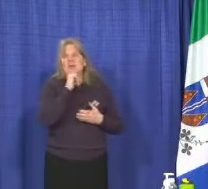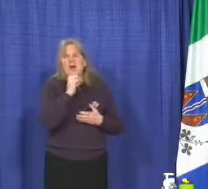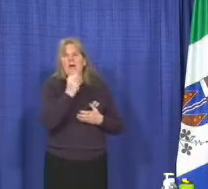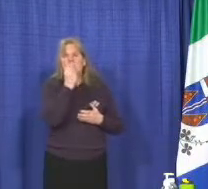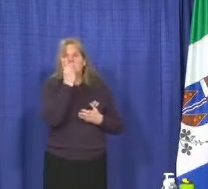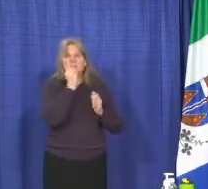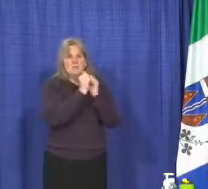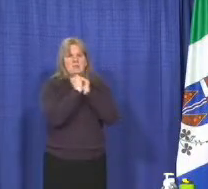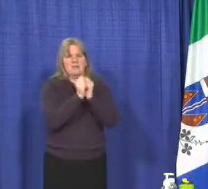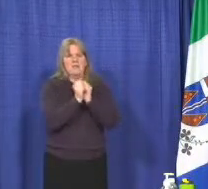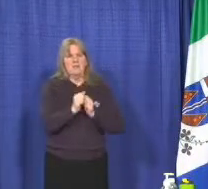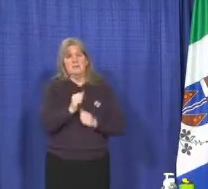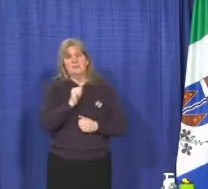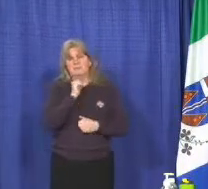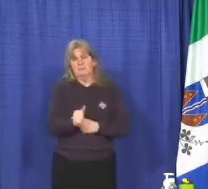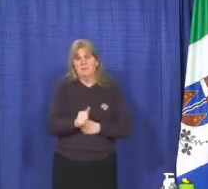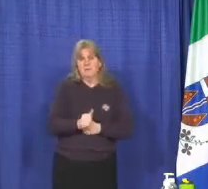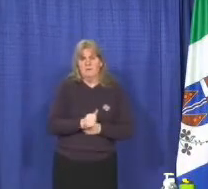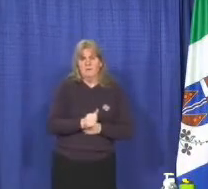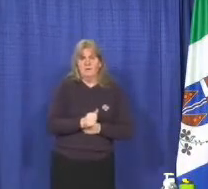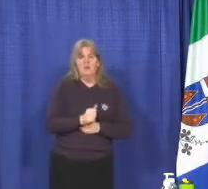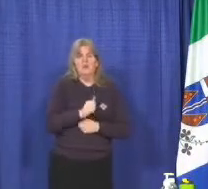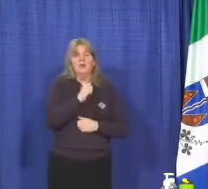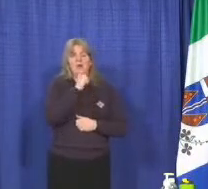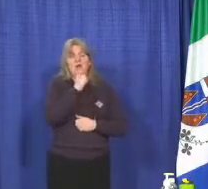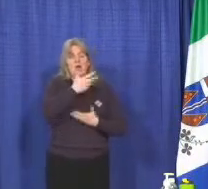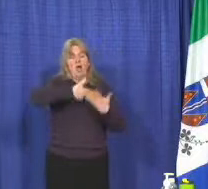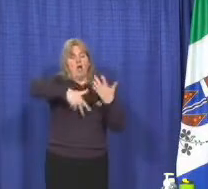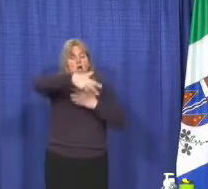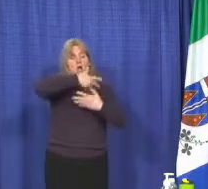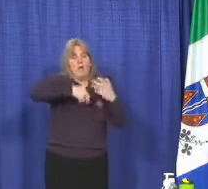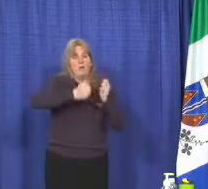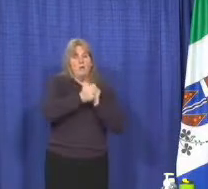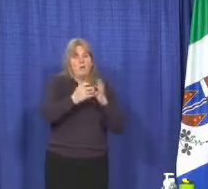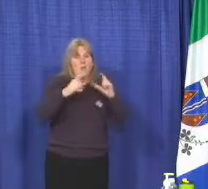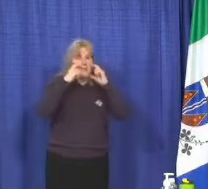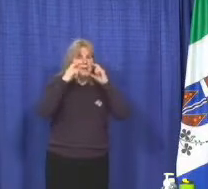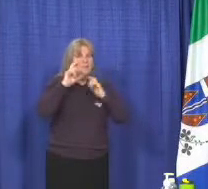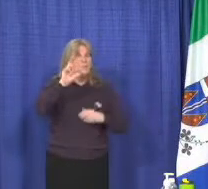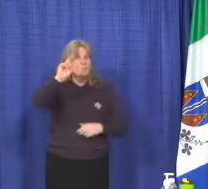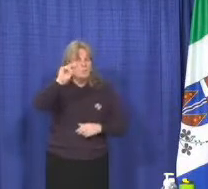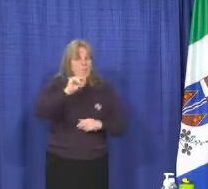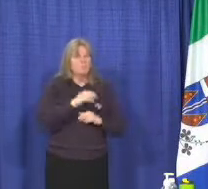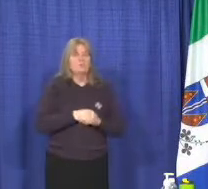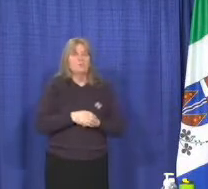meals together. Do not be in common areas without masks.